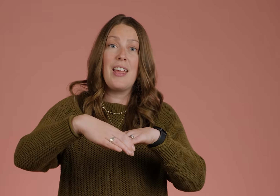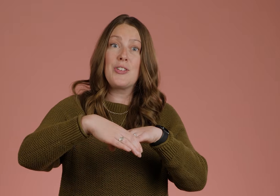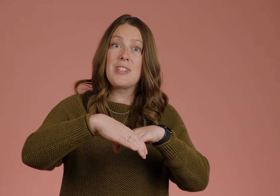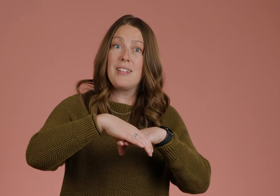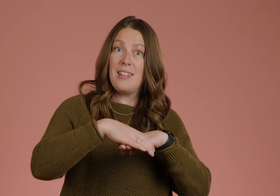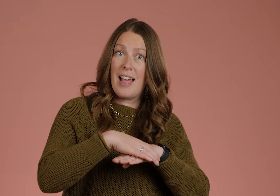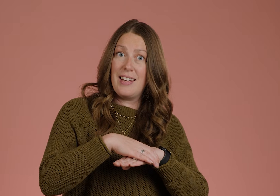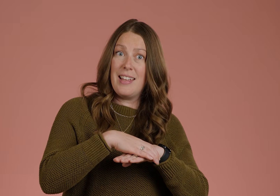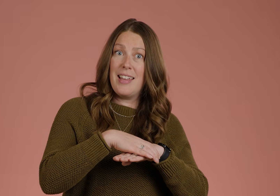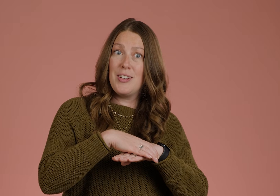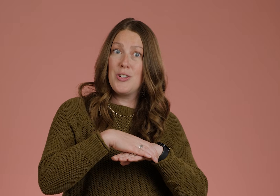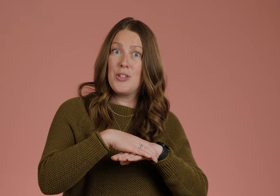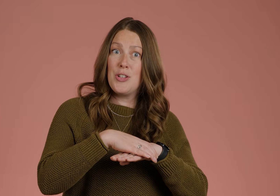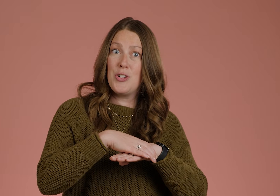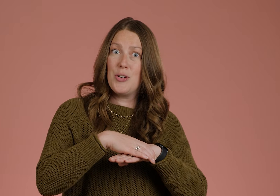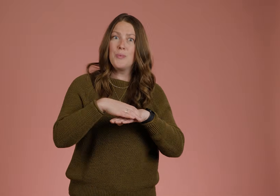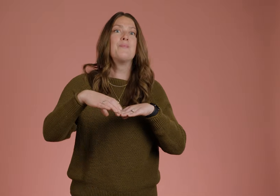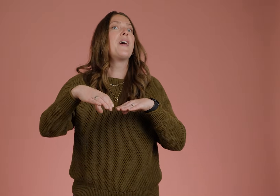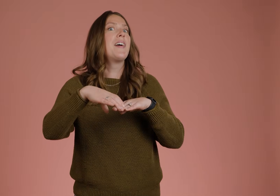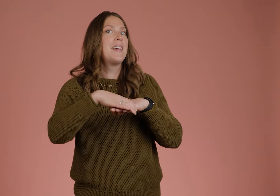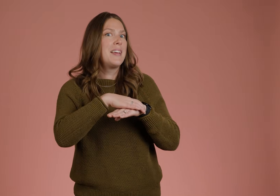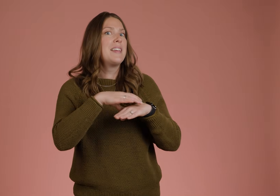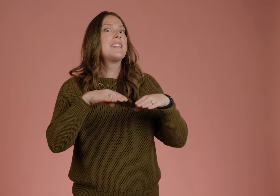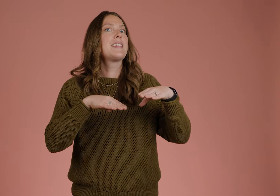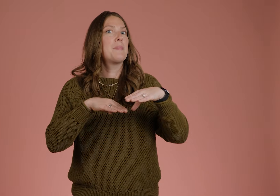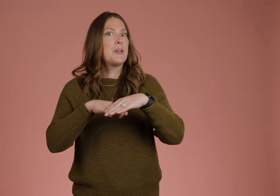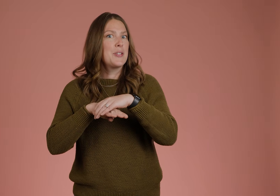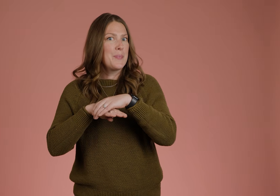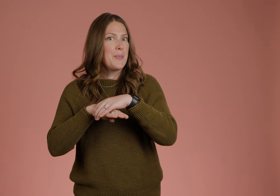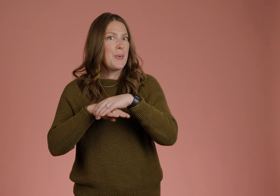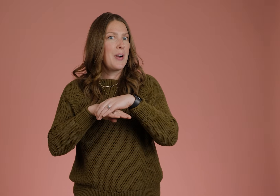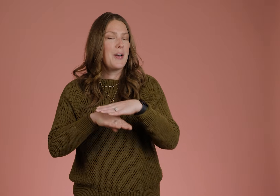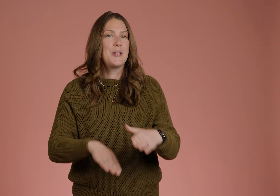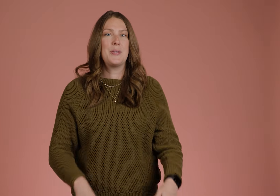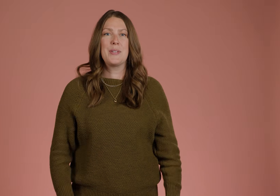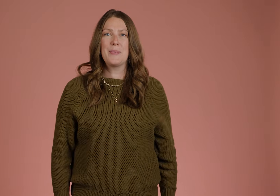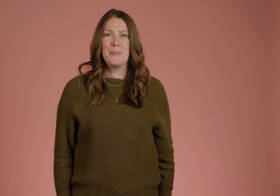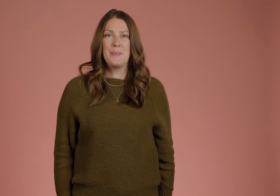and you're sliding in to the shoe slippers. Or house shoes.